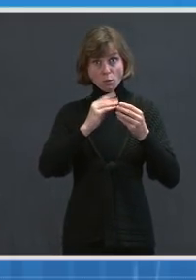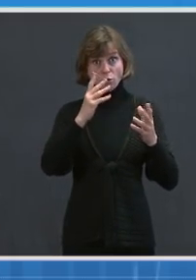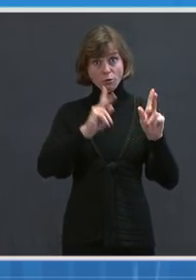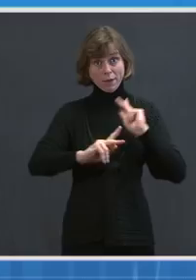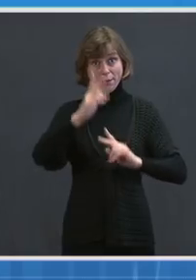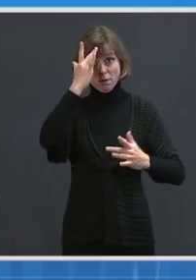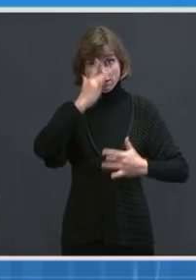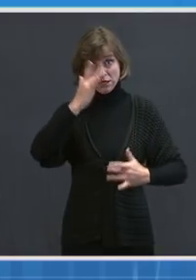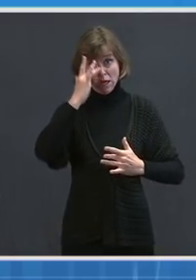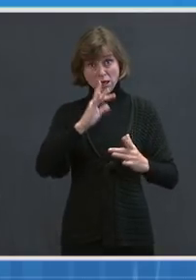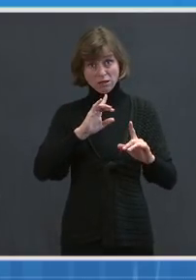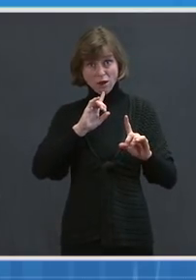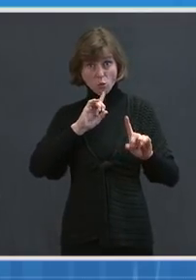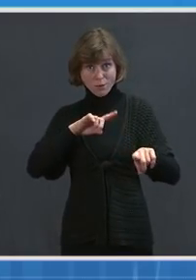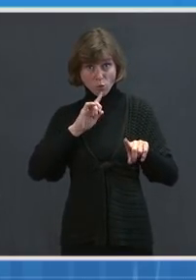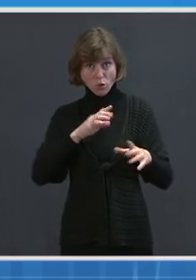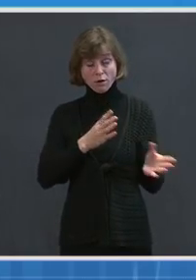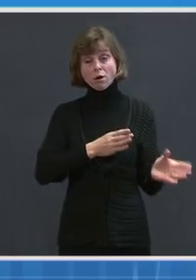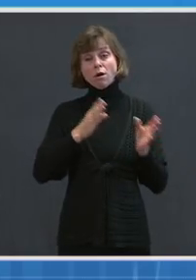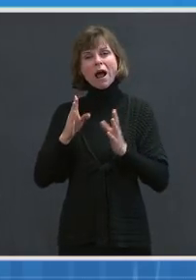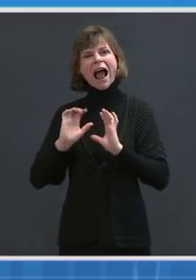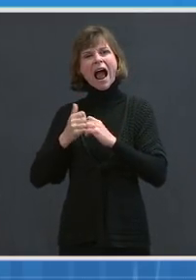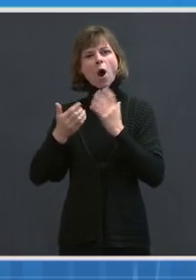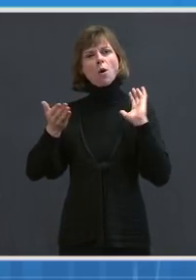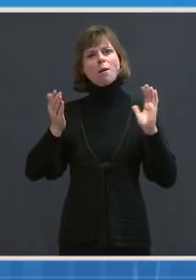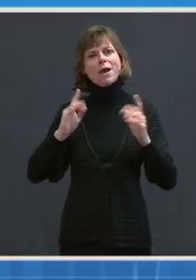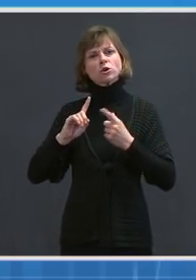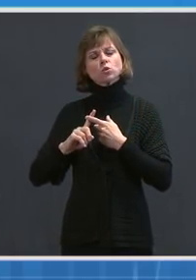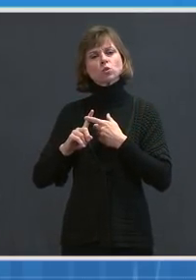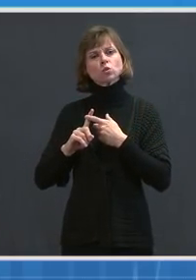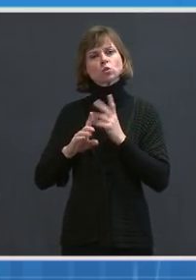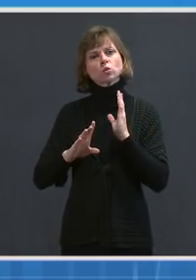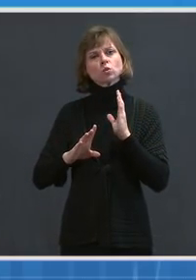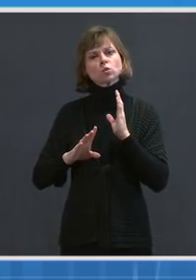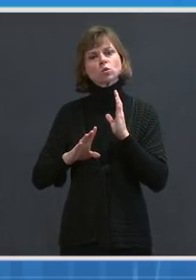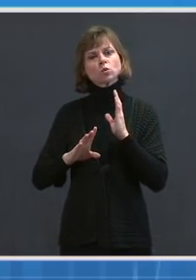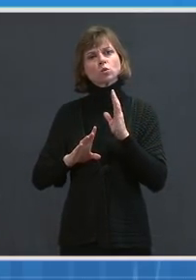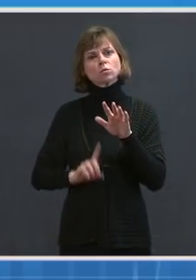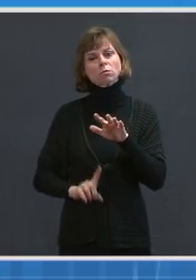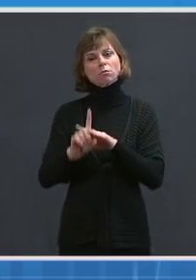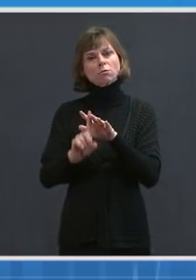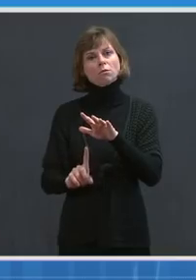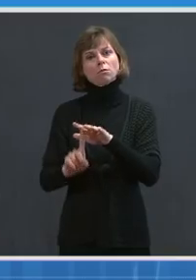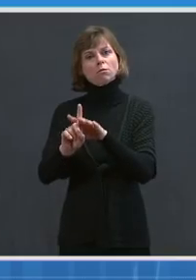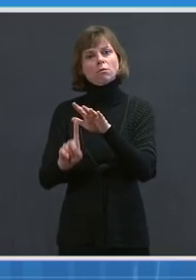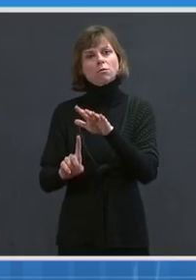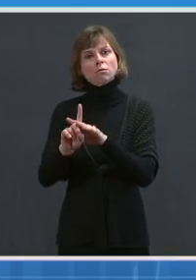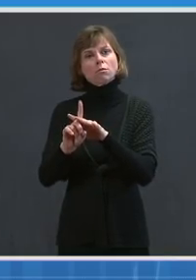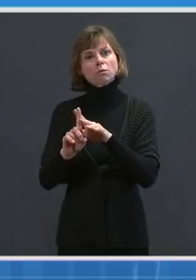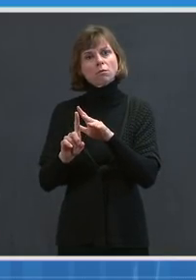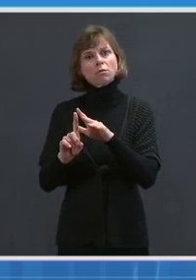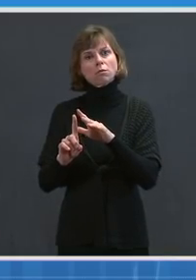I'm going to spend the next couple of minutes talking about the daily trending in the numbers of cases that have been reported, and how this relates to both the evolution of variants and how you handle variants.